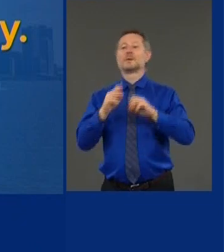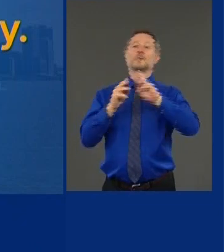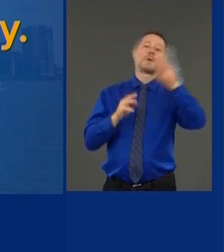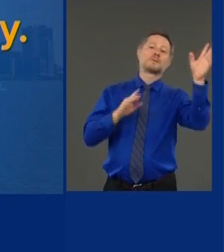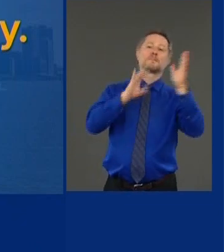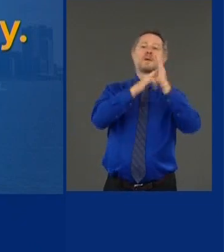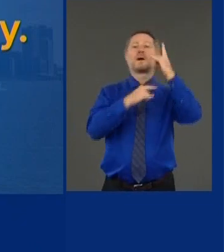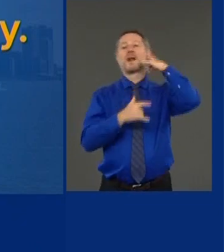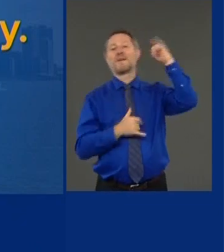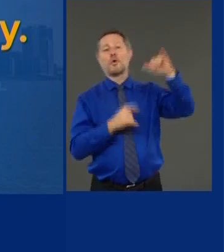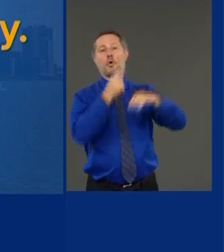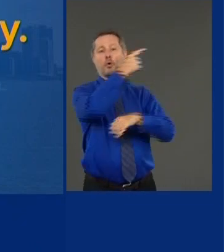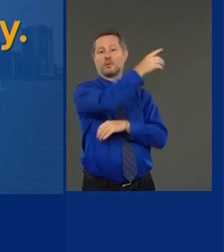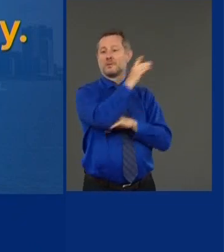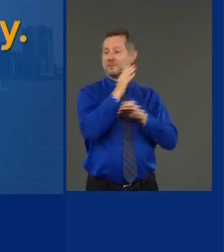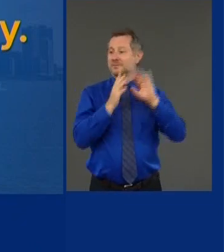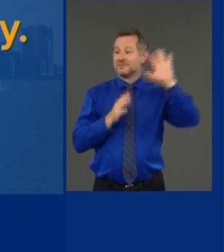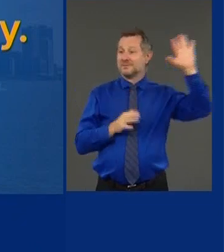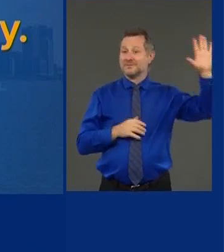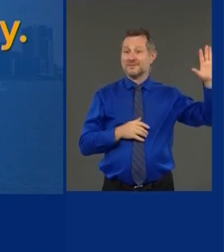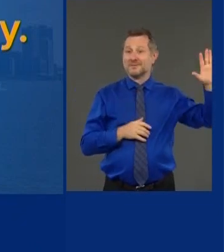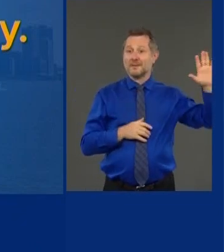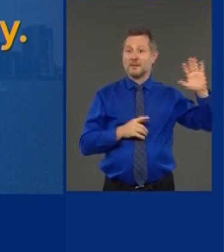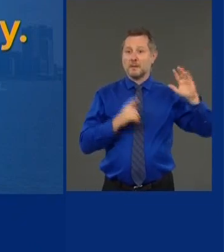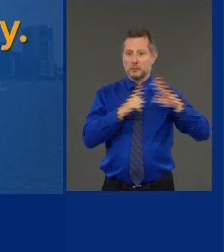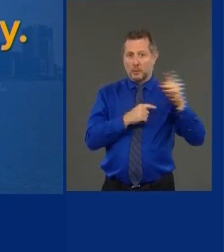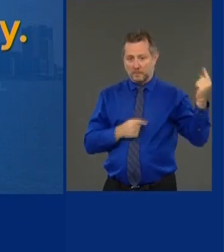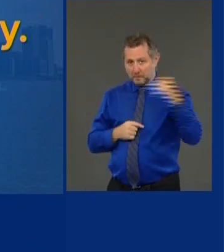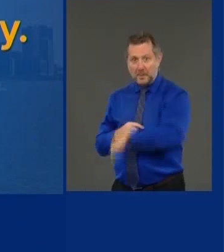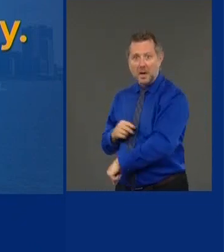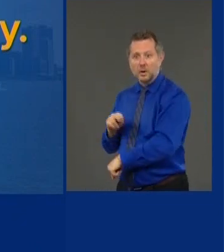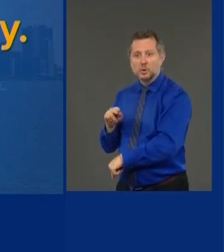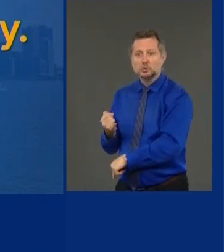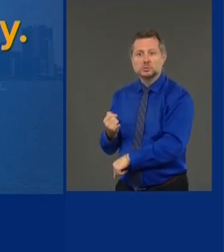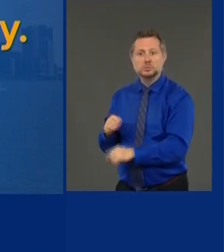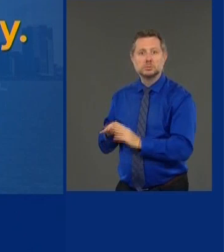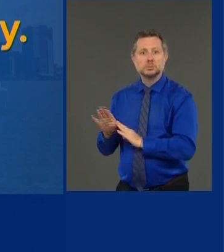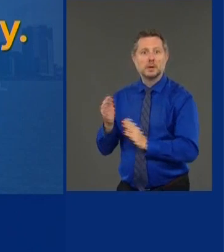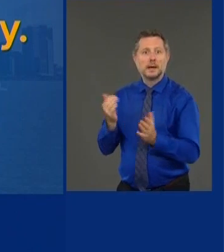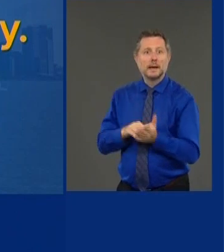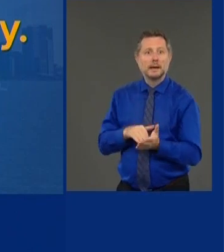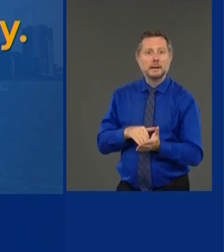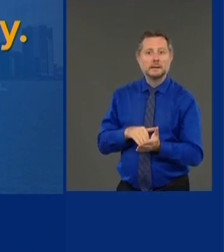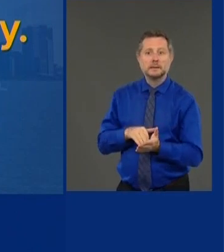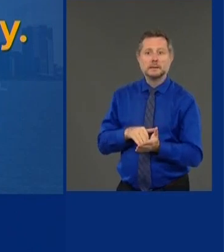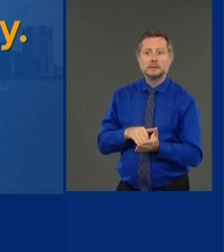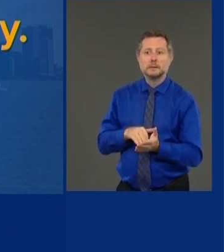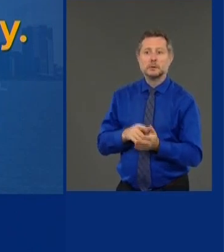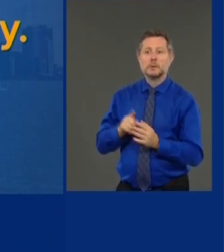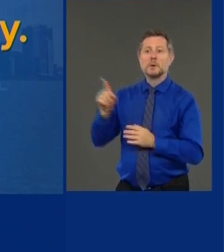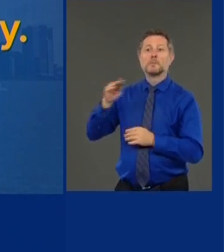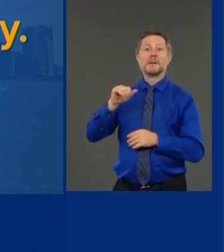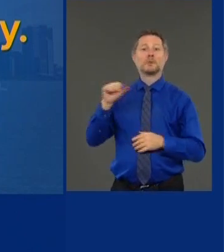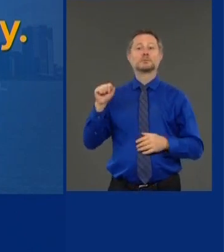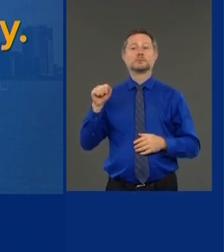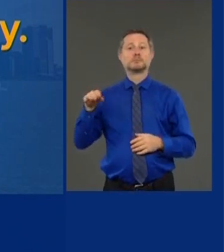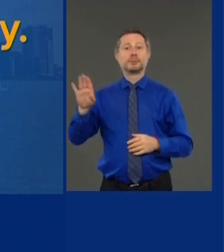YOU SEE HOW IT'S BOUNCING NOW? IT'S RICOCHETING? IT'S FLORIDA, IT'S TEXAS, IT'S THE MIDWEST, IT'S CALIFORNIA.